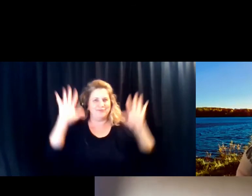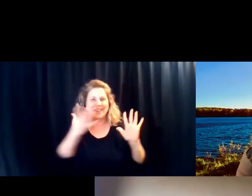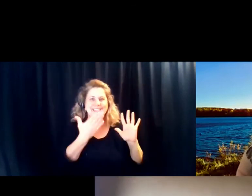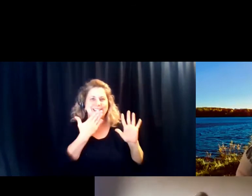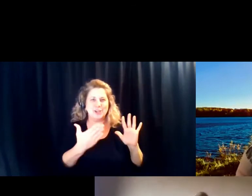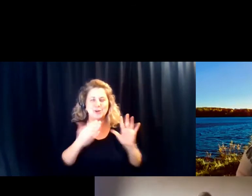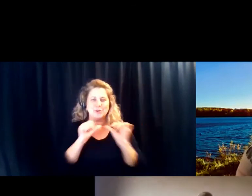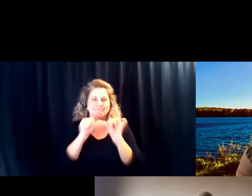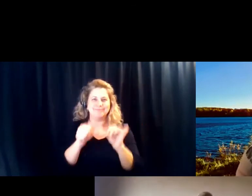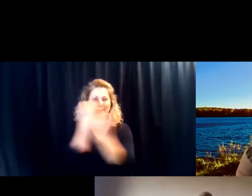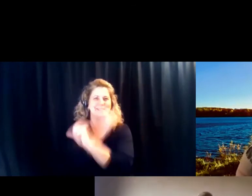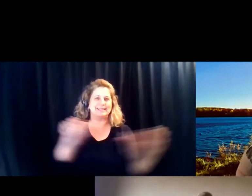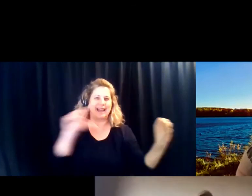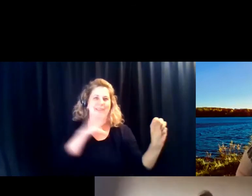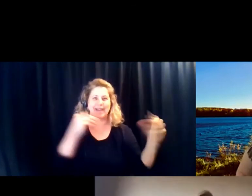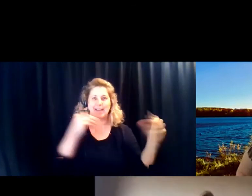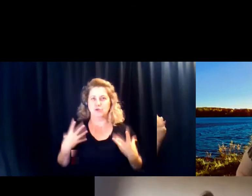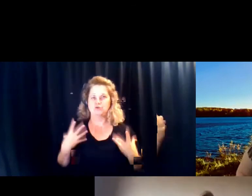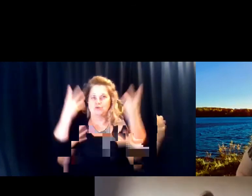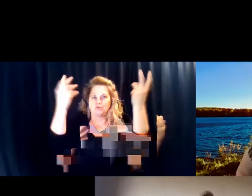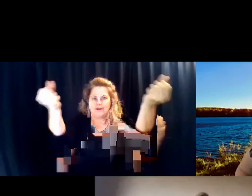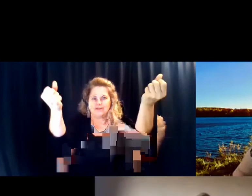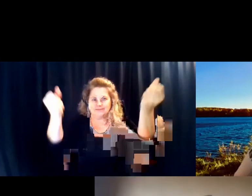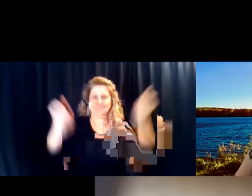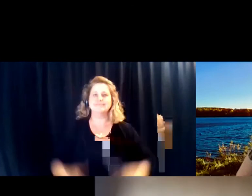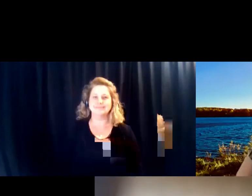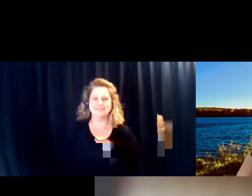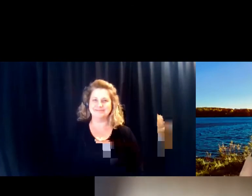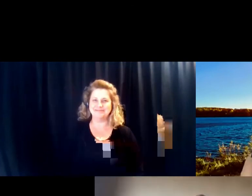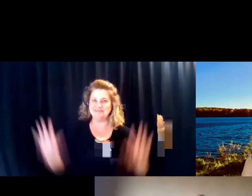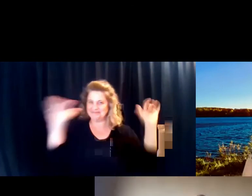Judith Heumann: And learning to buck the system and but not be alone on it. You know, it's like the door opener for you probably will benefit other people